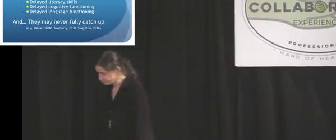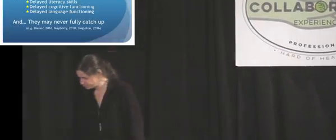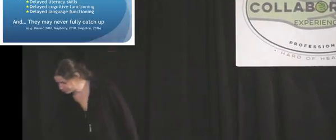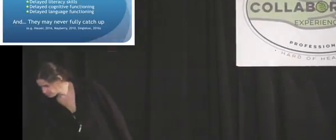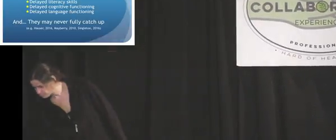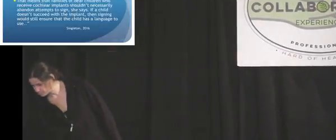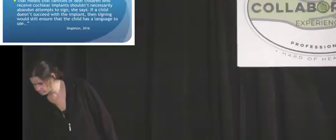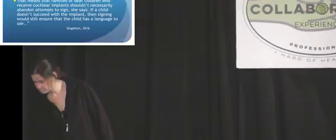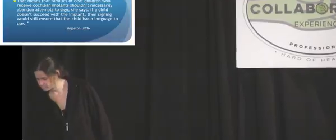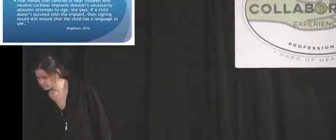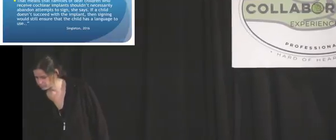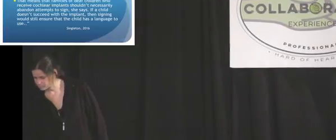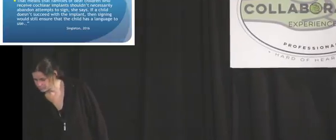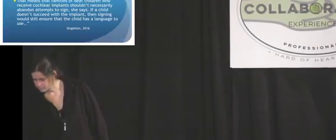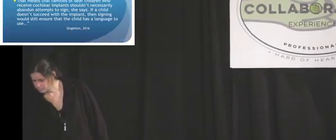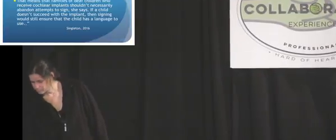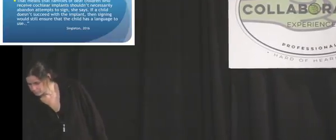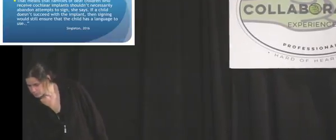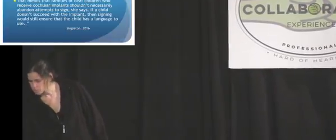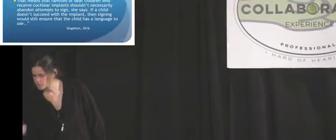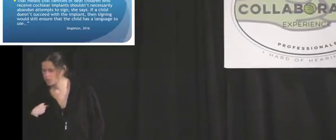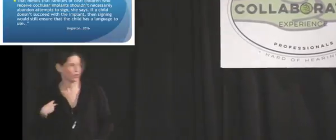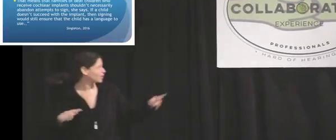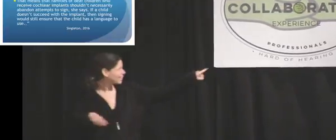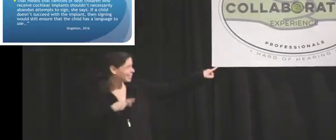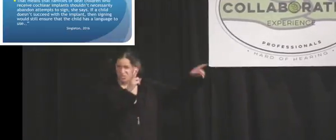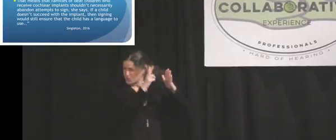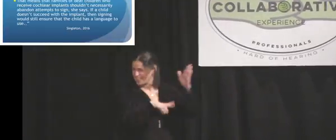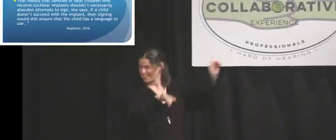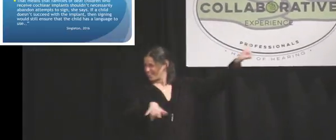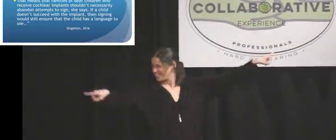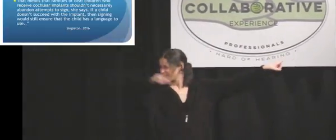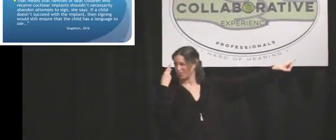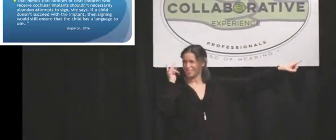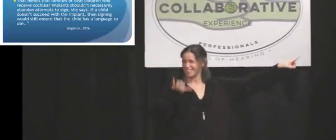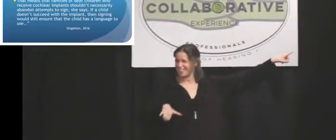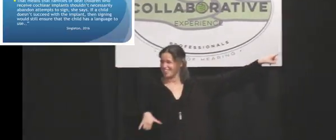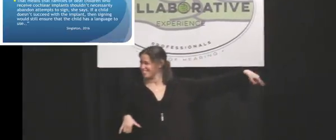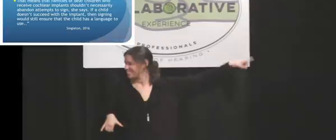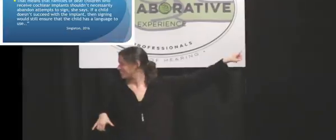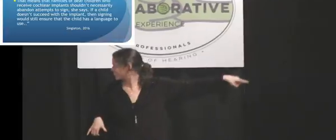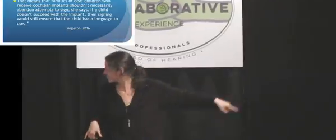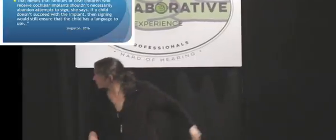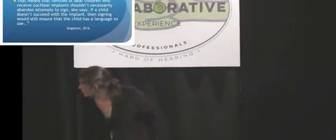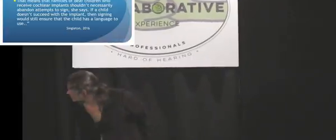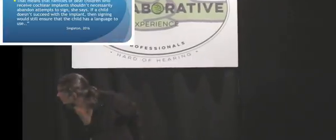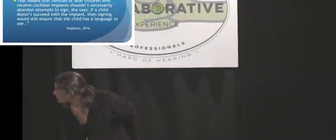had they had that. I don't know if anybody can see the words here,